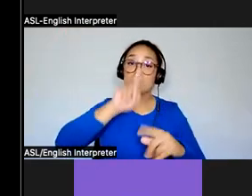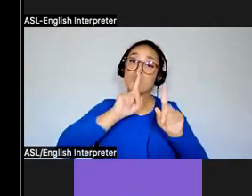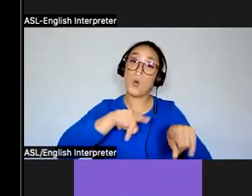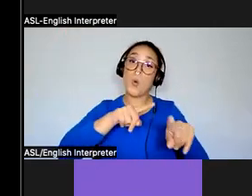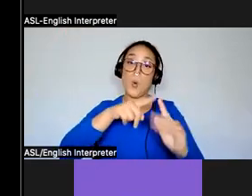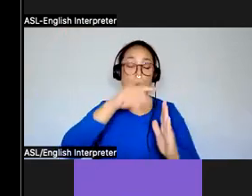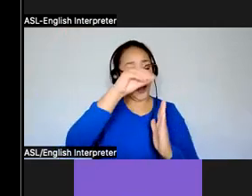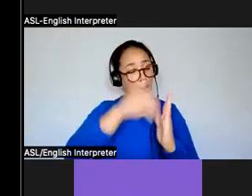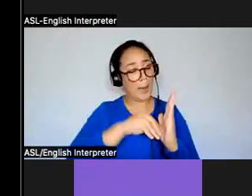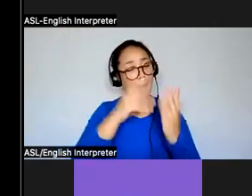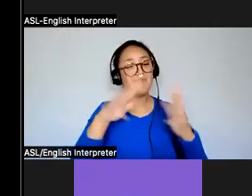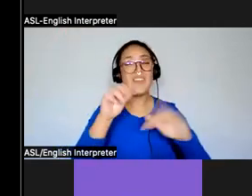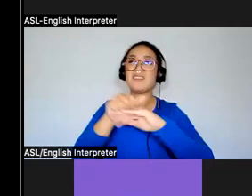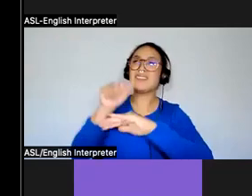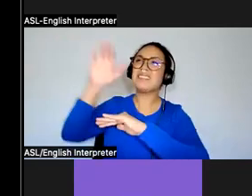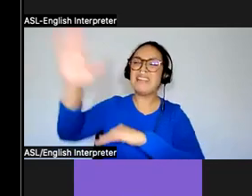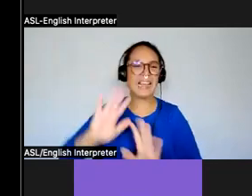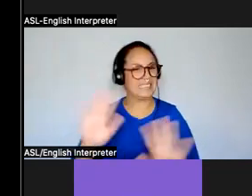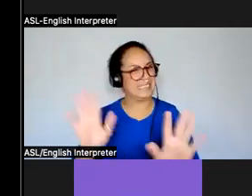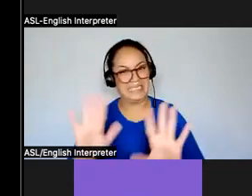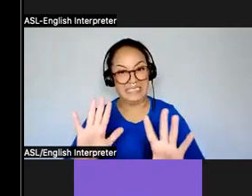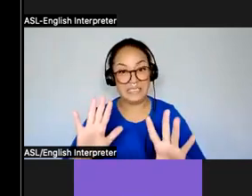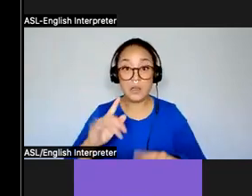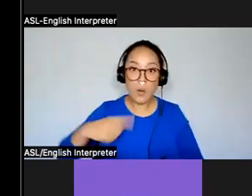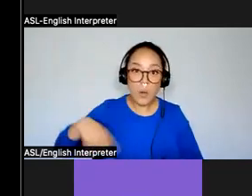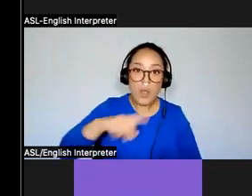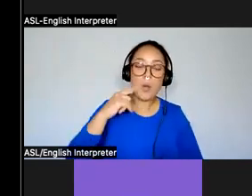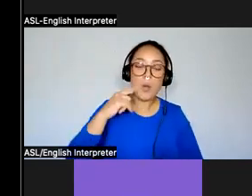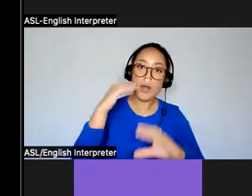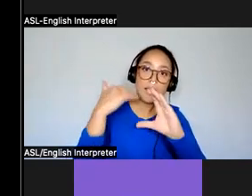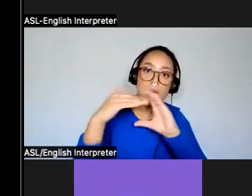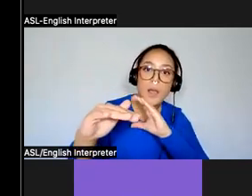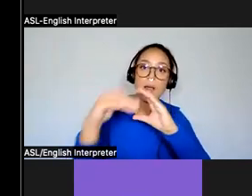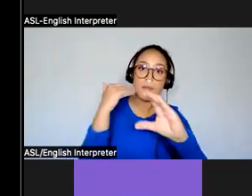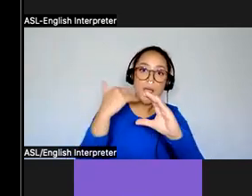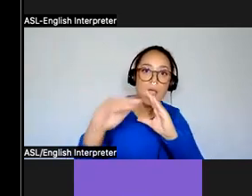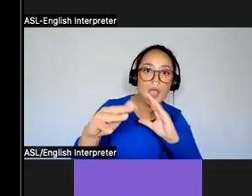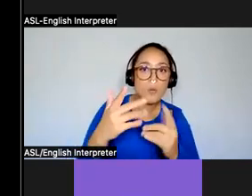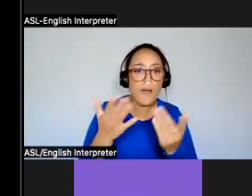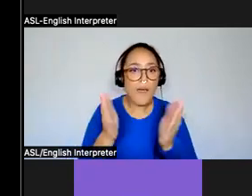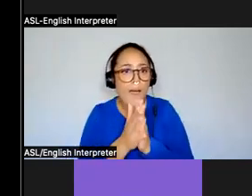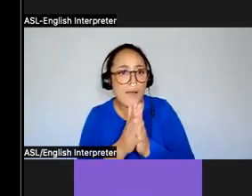a lot of emails from us, we're gonna be asking you what's going on in this day, we're going